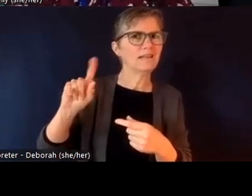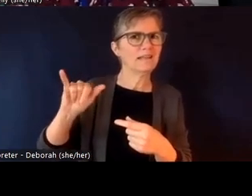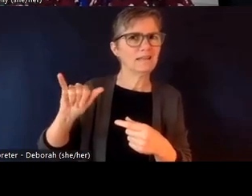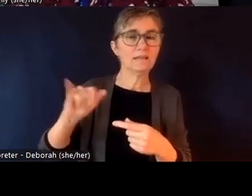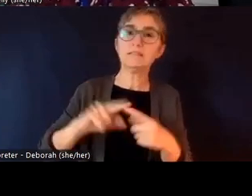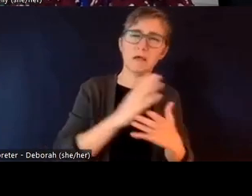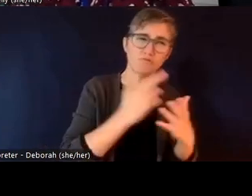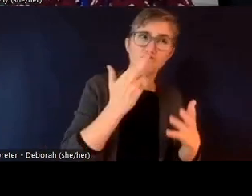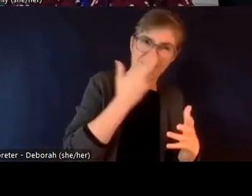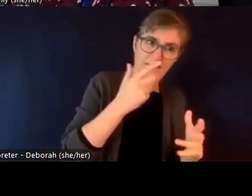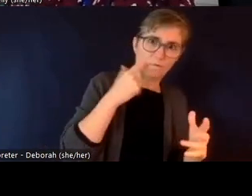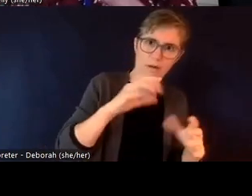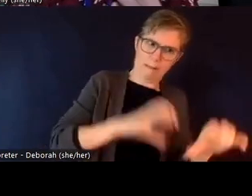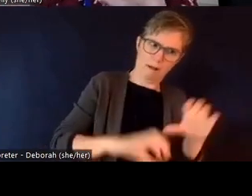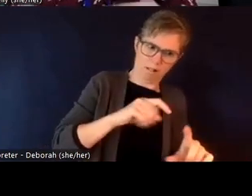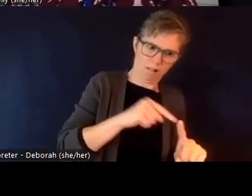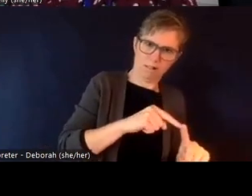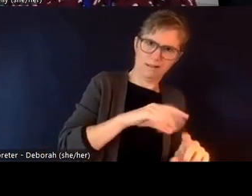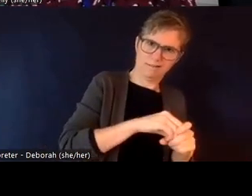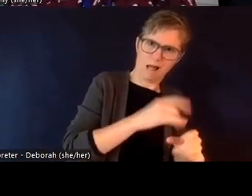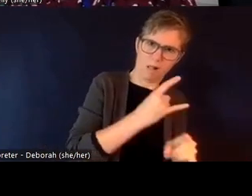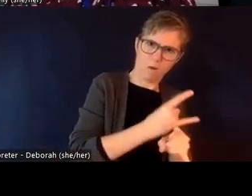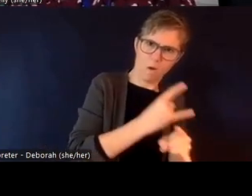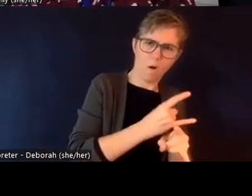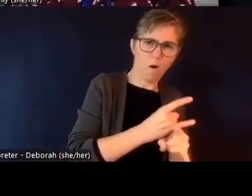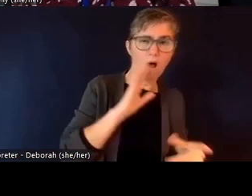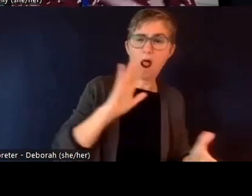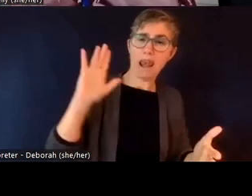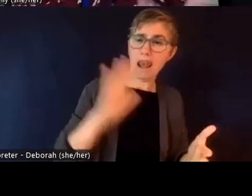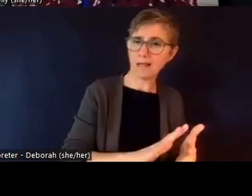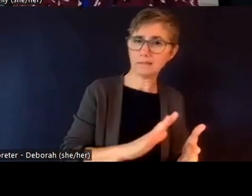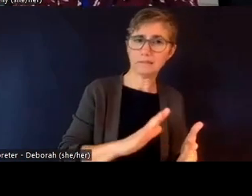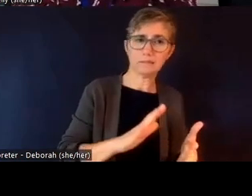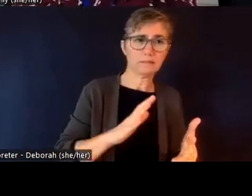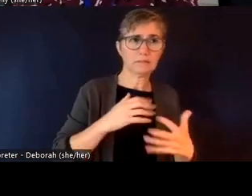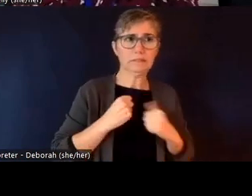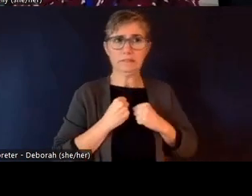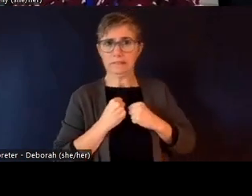associated with suicidality. It lowers inhibitions and can make people more likely to act on suicidal